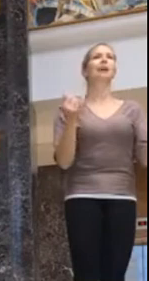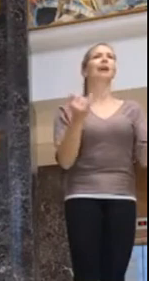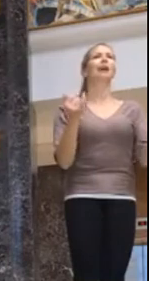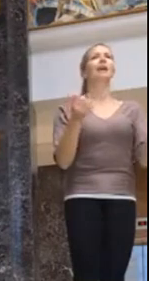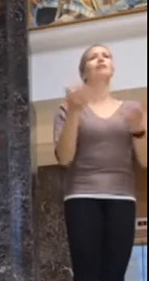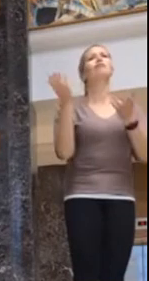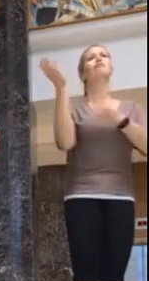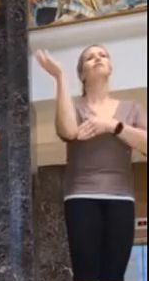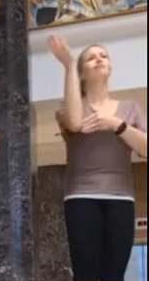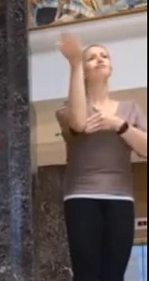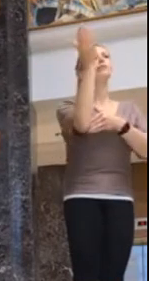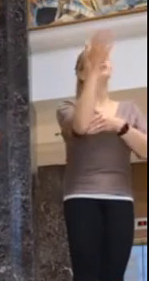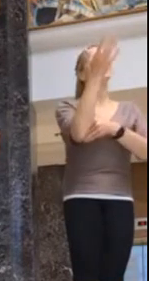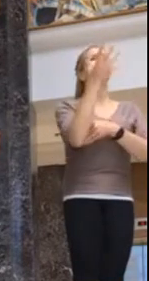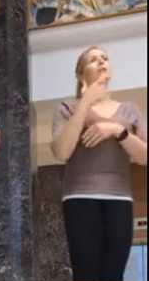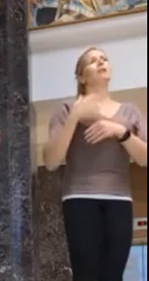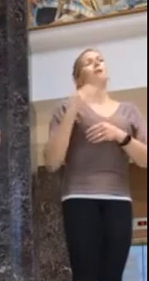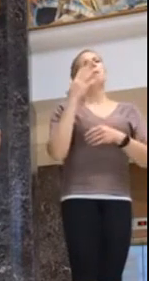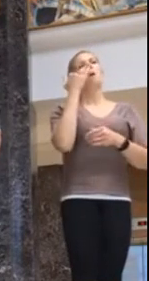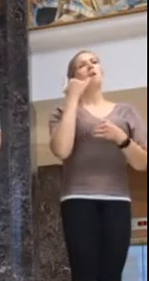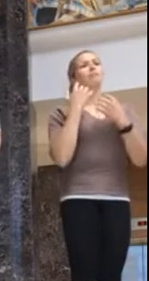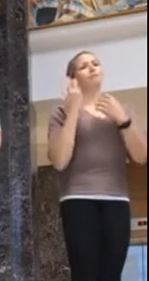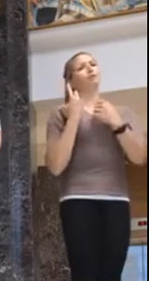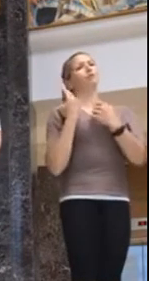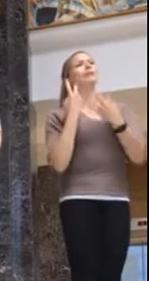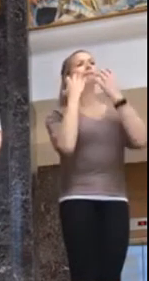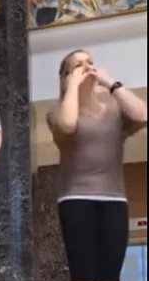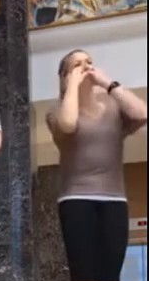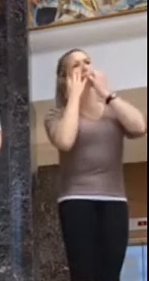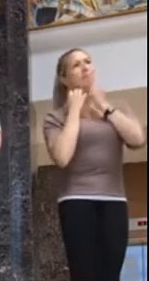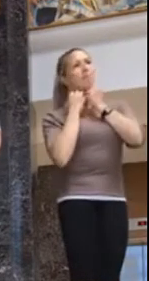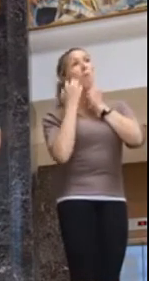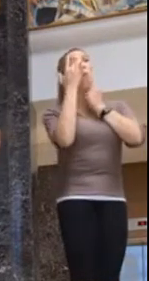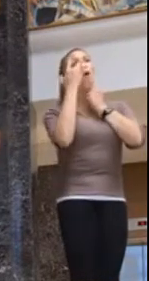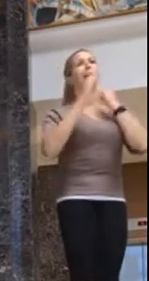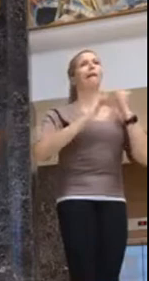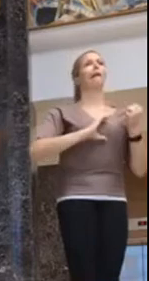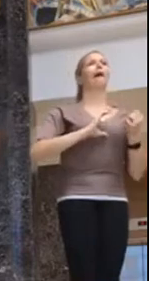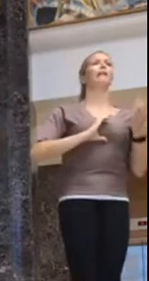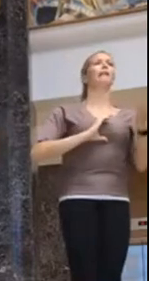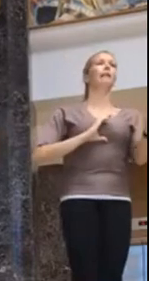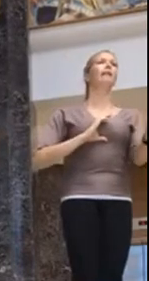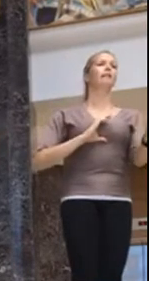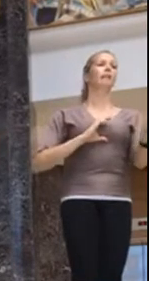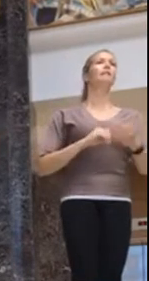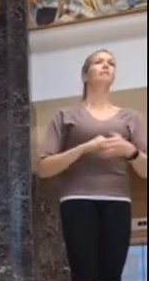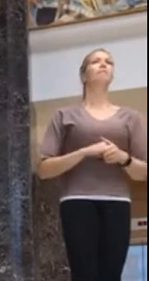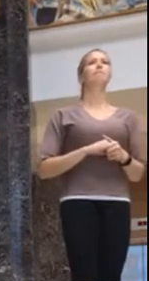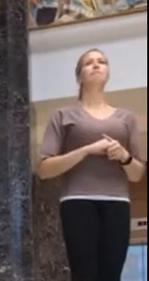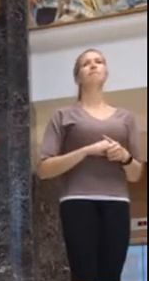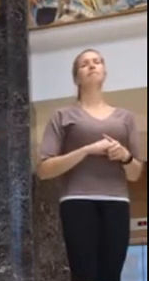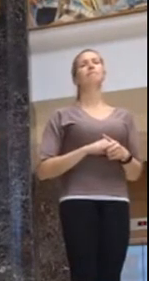very passionate to my wife and I because of our son. When you're going to be a potential parent,